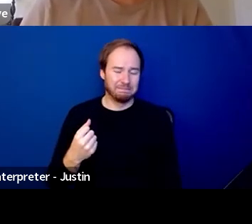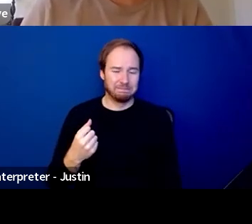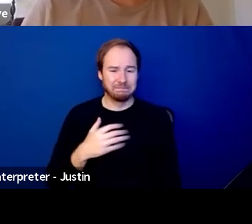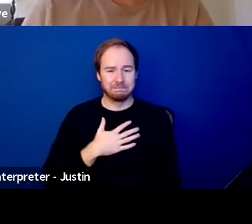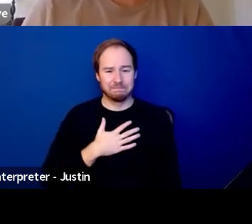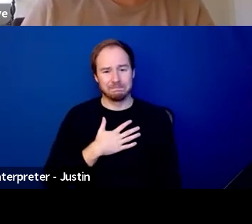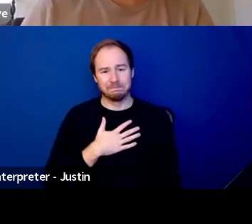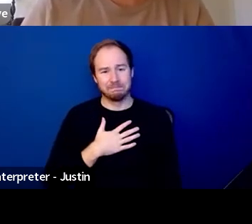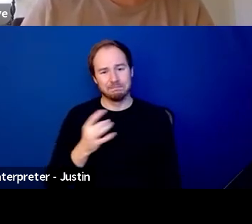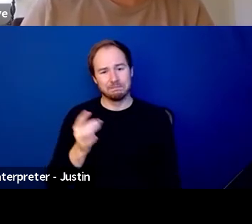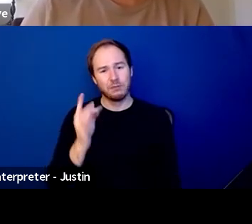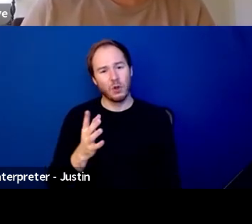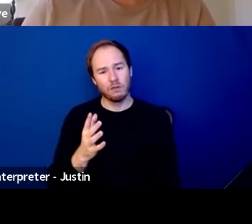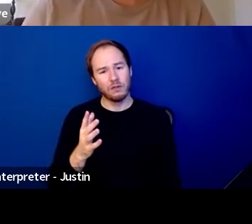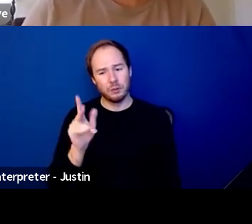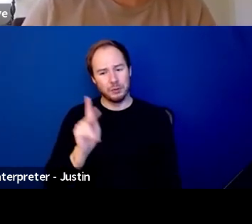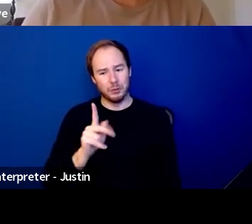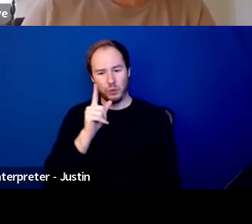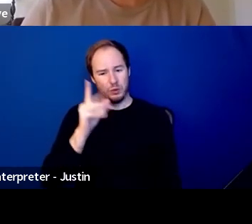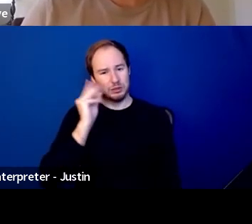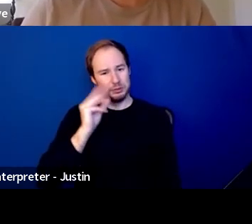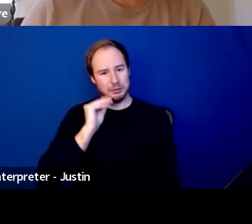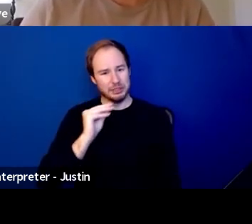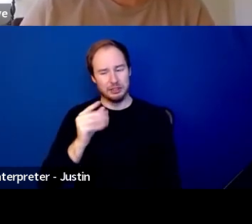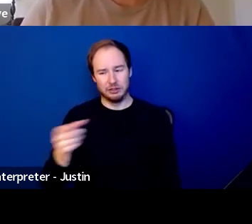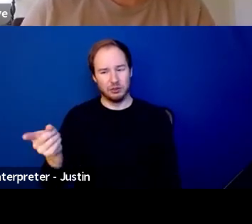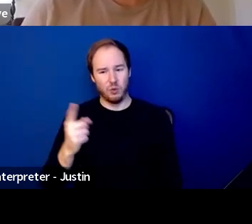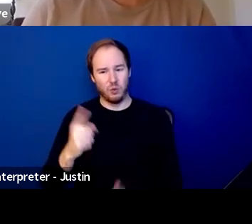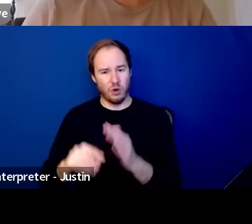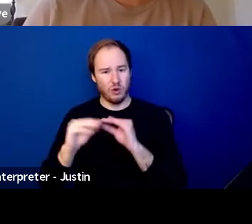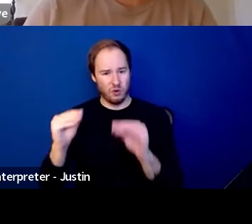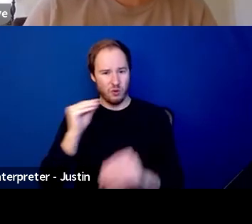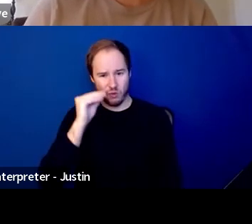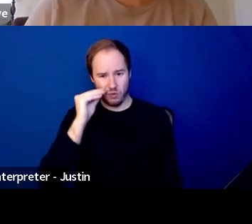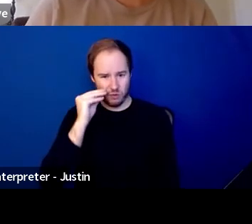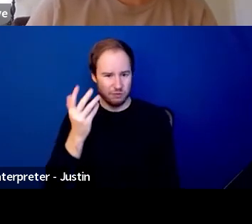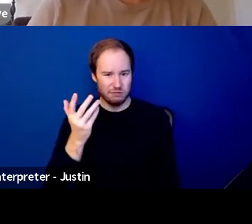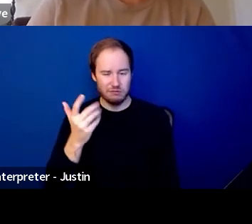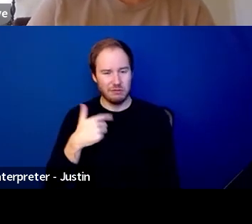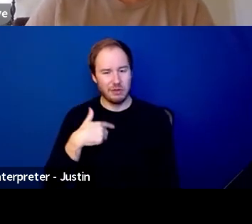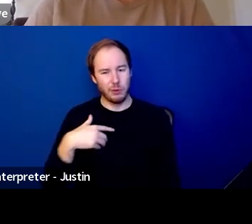it's awful what people experiencing homelessness go through. So I just wanted to add that a very large portion